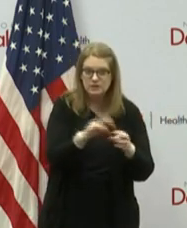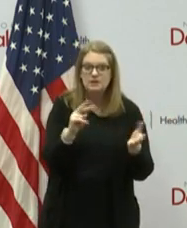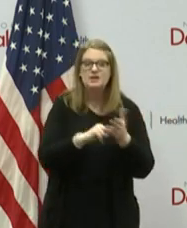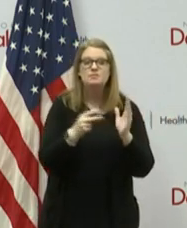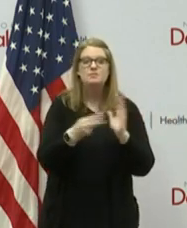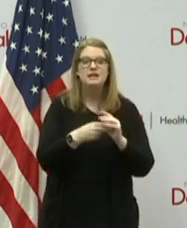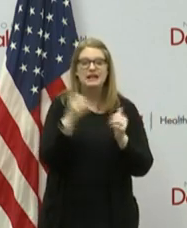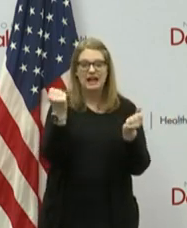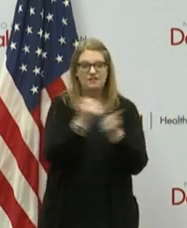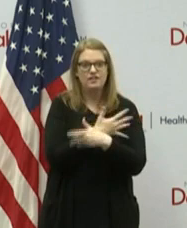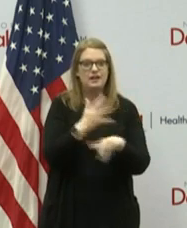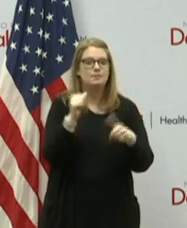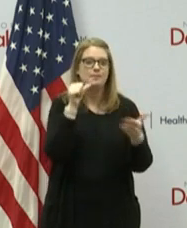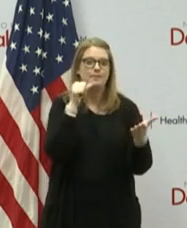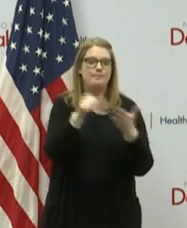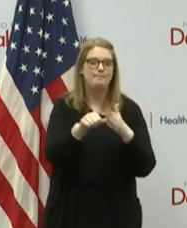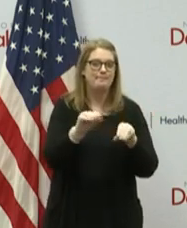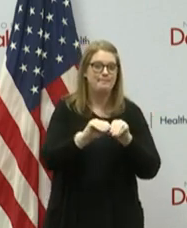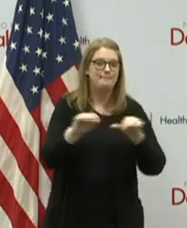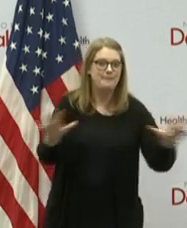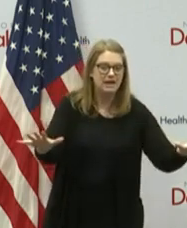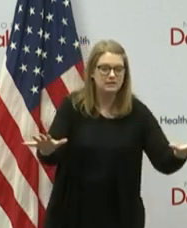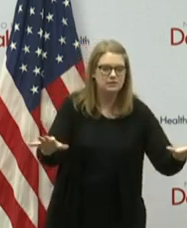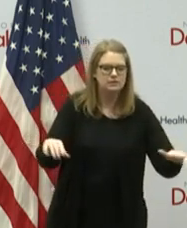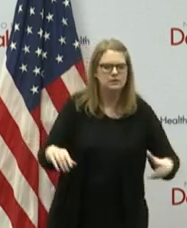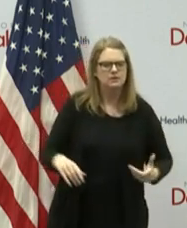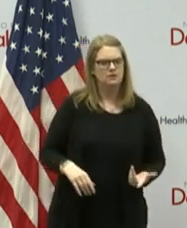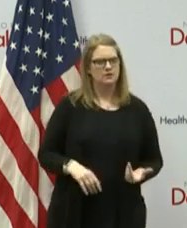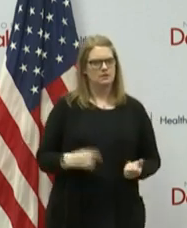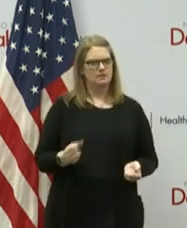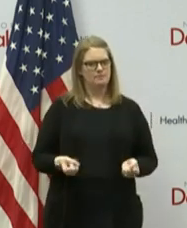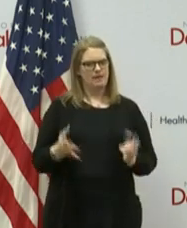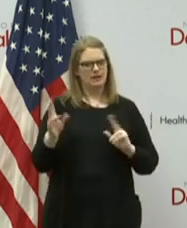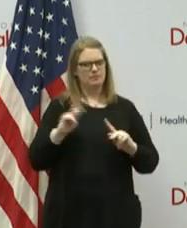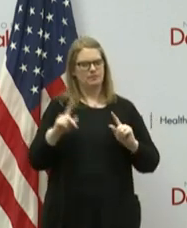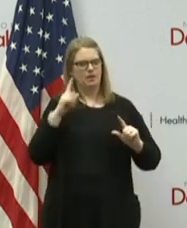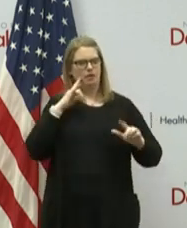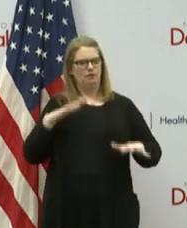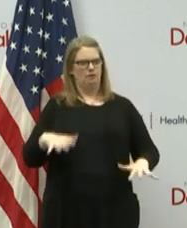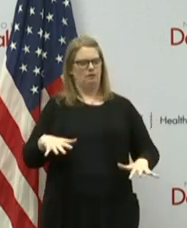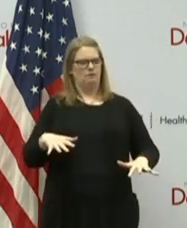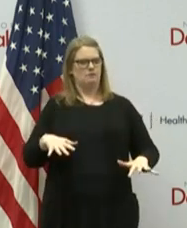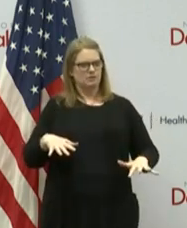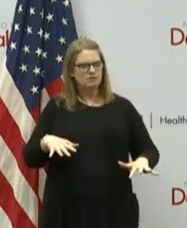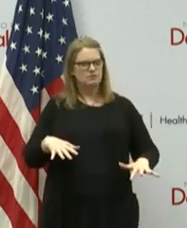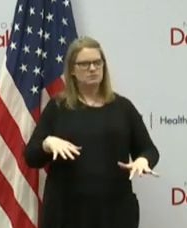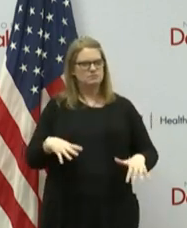COMING UP IN JUNE IS THAT THERE WILL BE NO POLLING LOCATIONS OPEN IN THE STATE OF NORTH DAKOTA. ALL BALLOTS WILL BE ISSUED